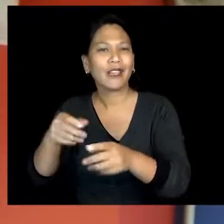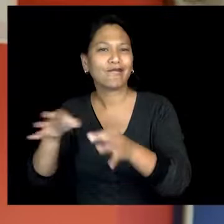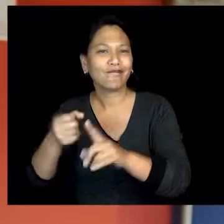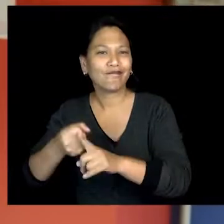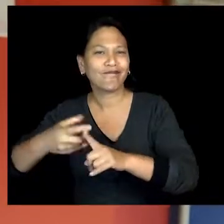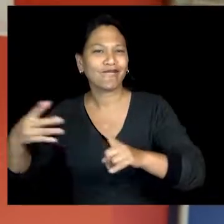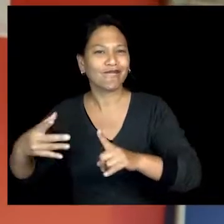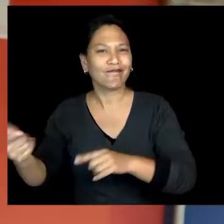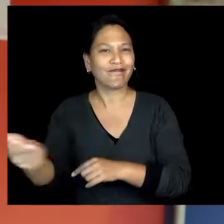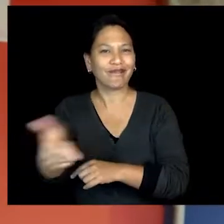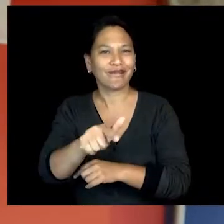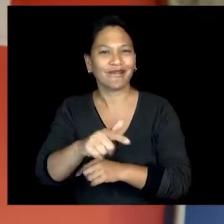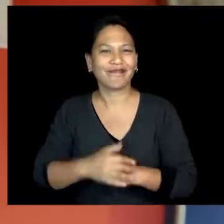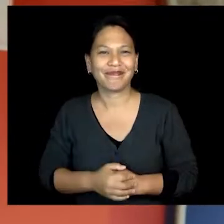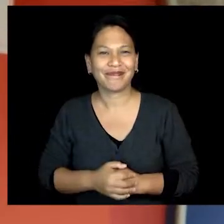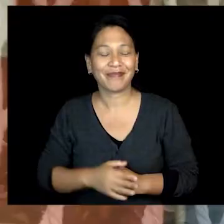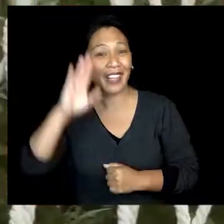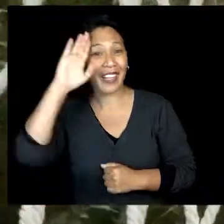why you won't want to miss one of these productions.